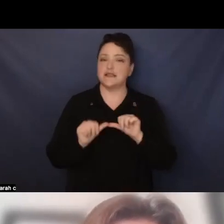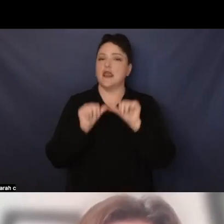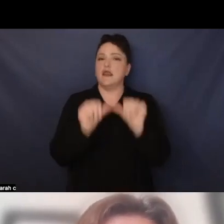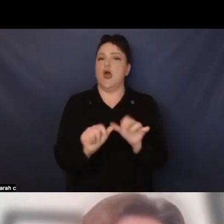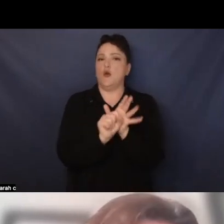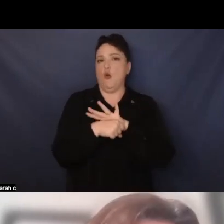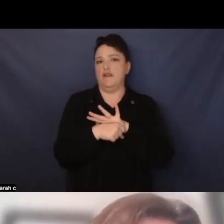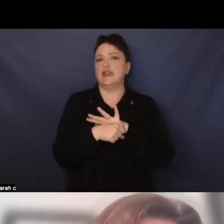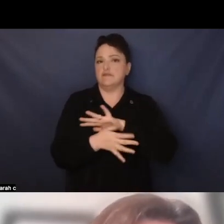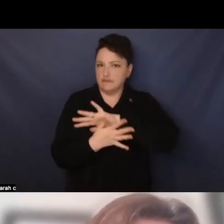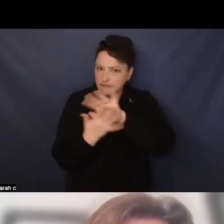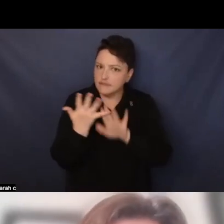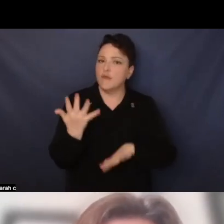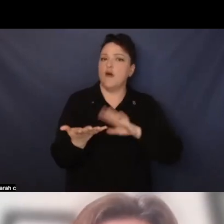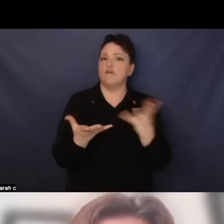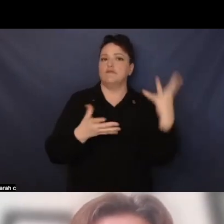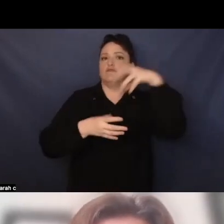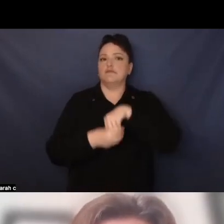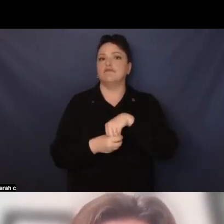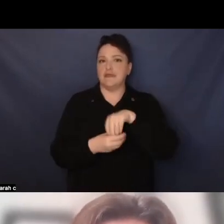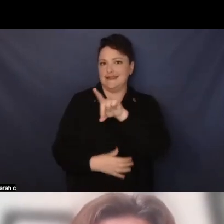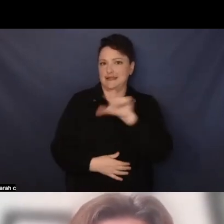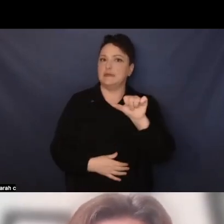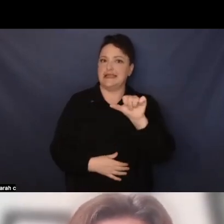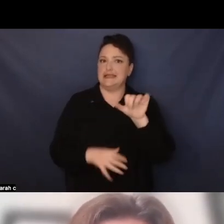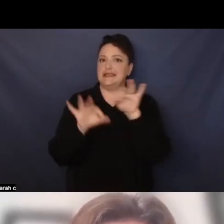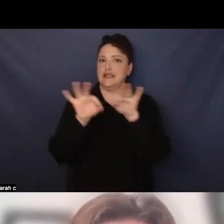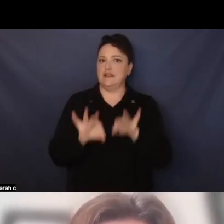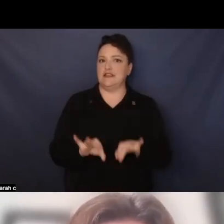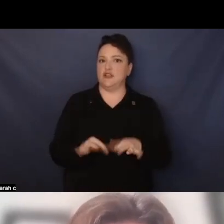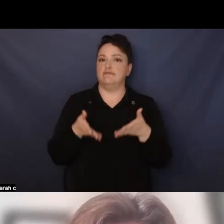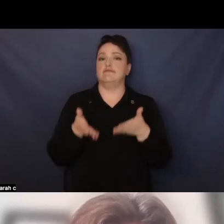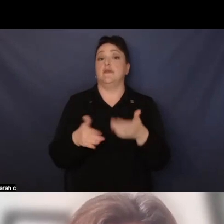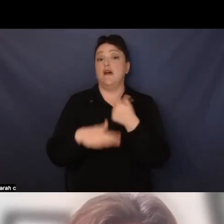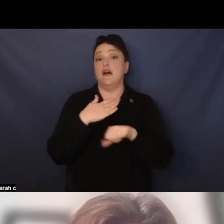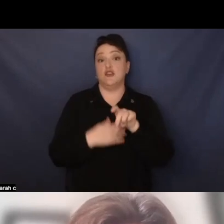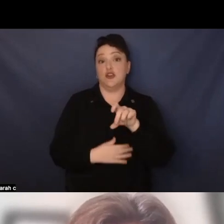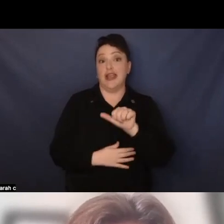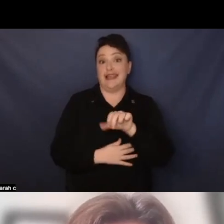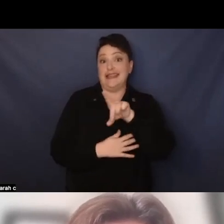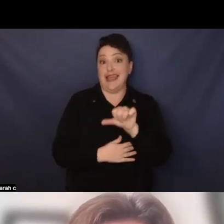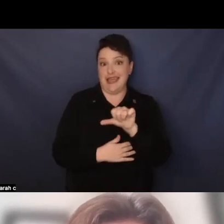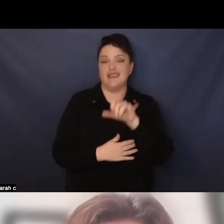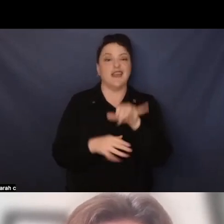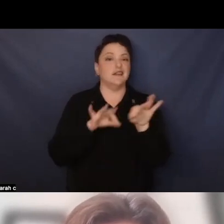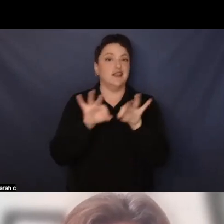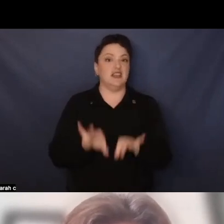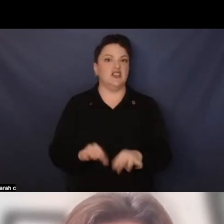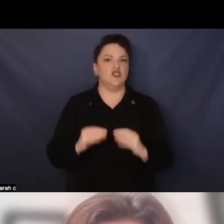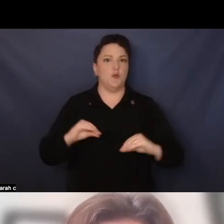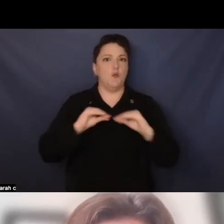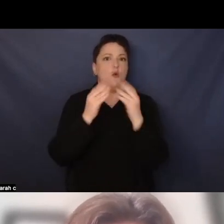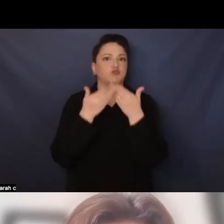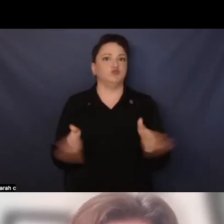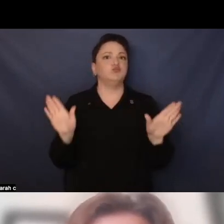the big takeaway is that the definition of disability under the ADA is broad. Next slide.